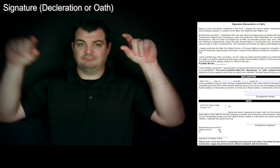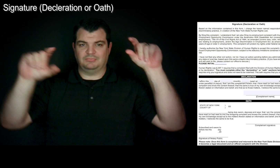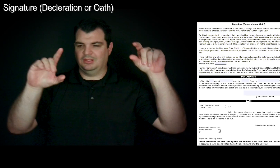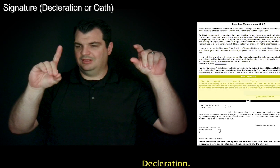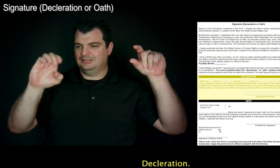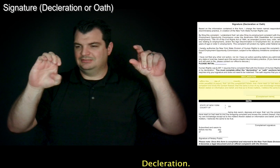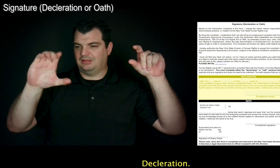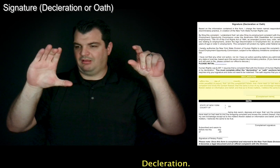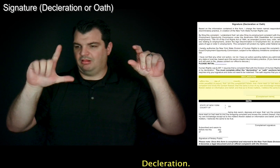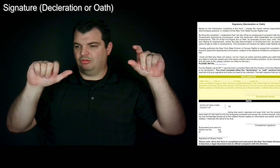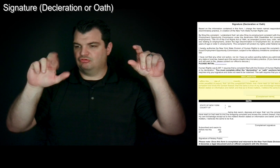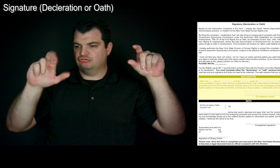Decleration.